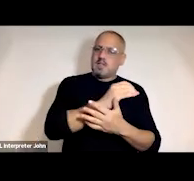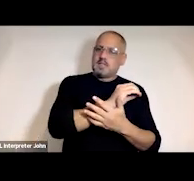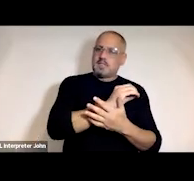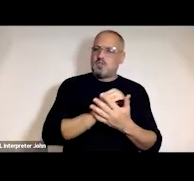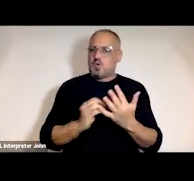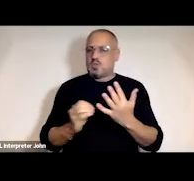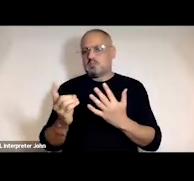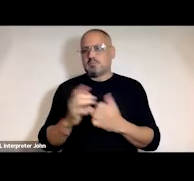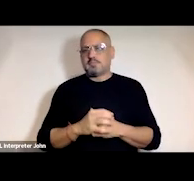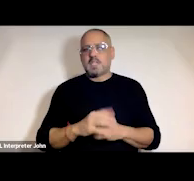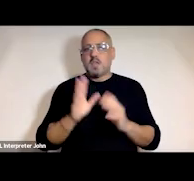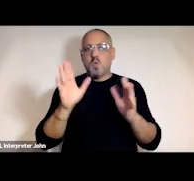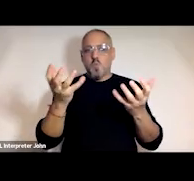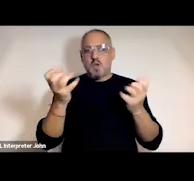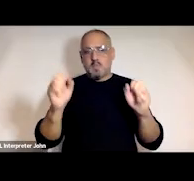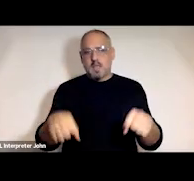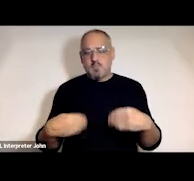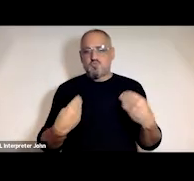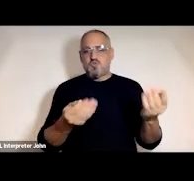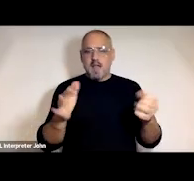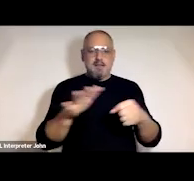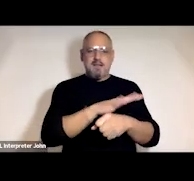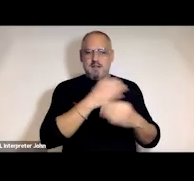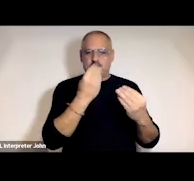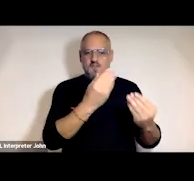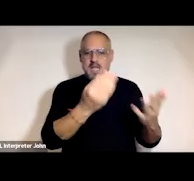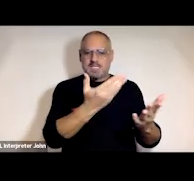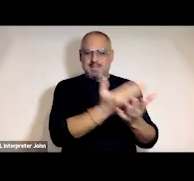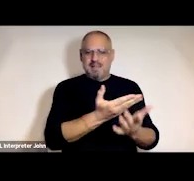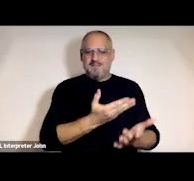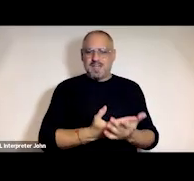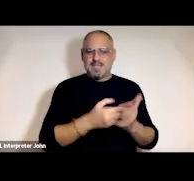And we want to be able to provide enough information, evidence, and examples